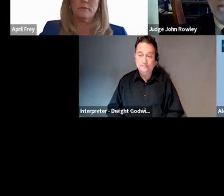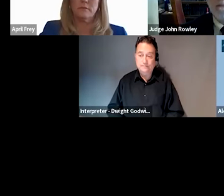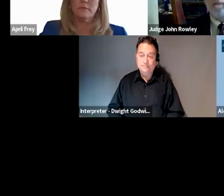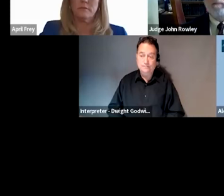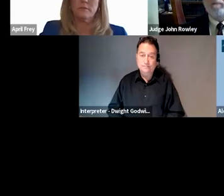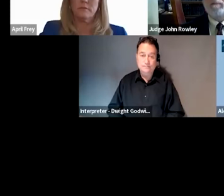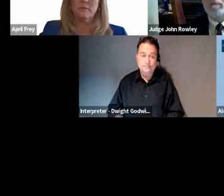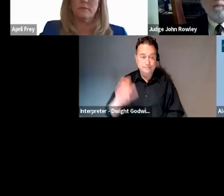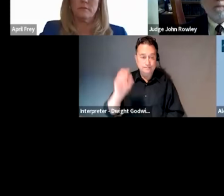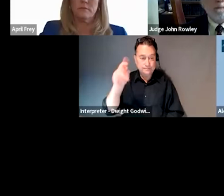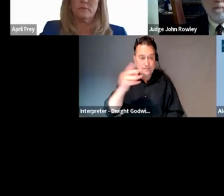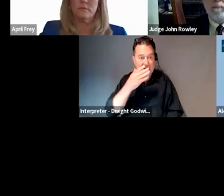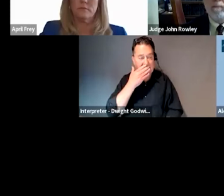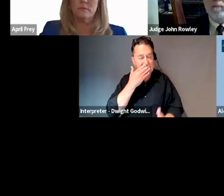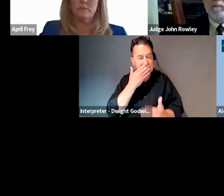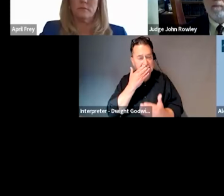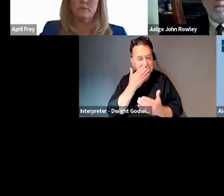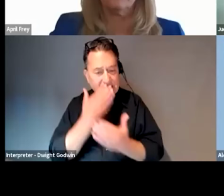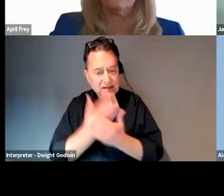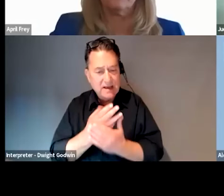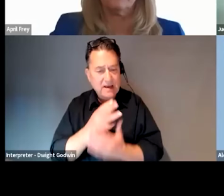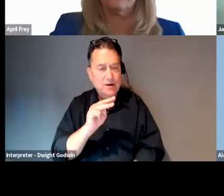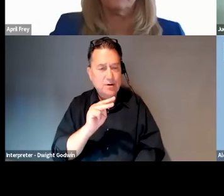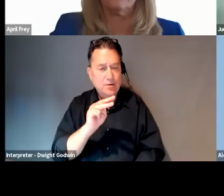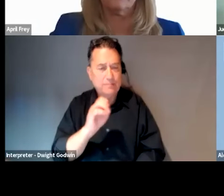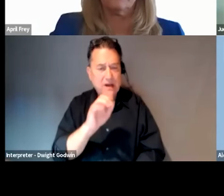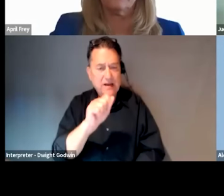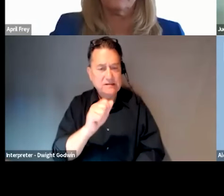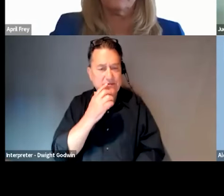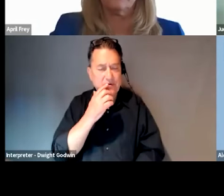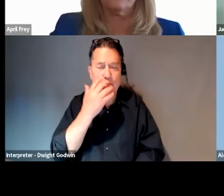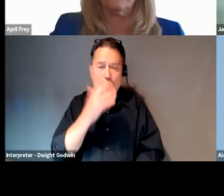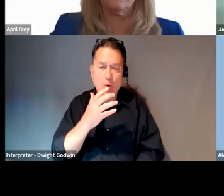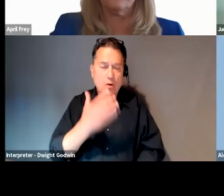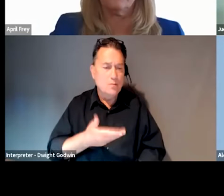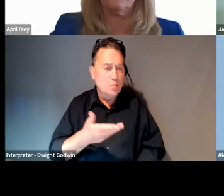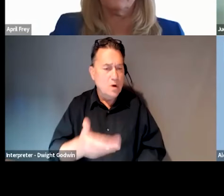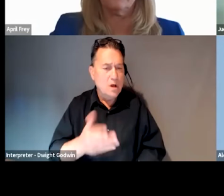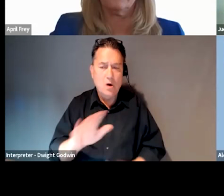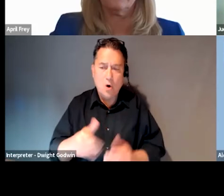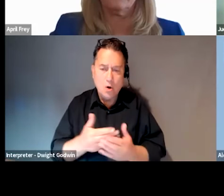All right, thank you so much, Melissa, for that warm welcome and thank you all for being here today.